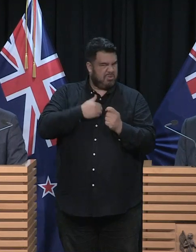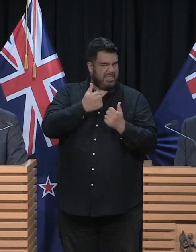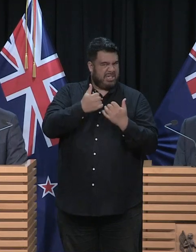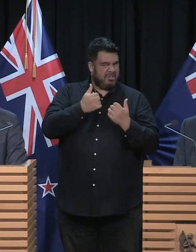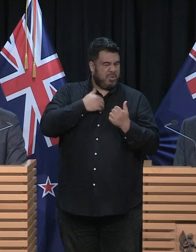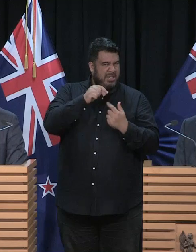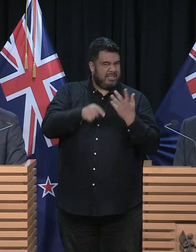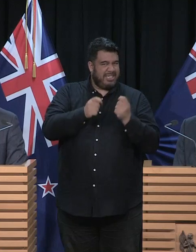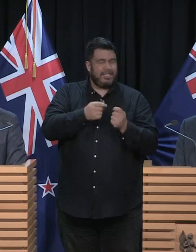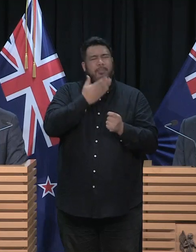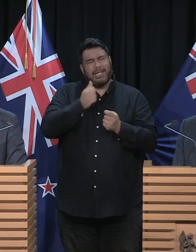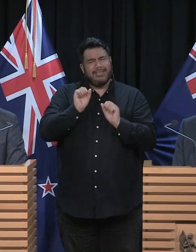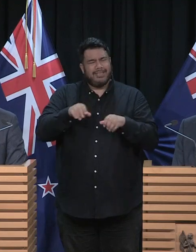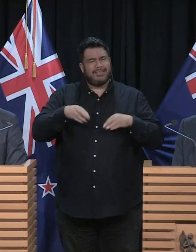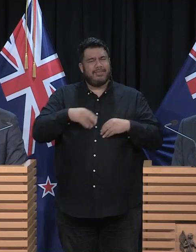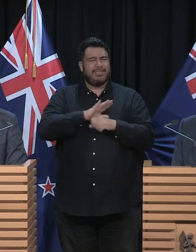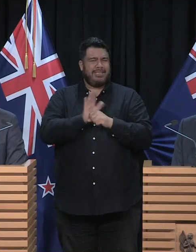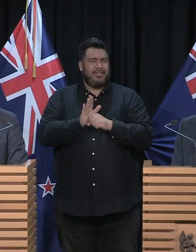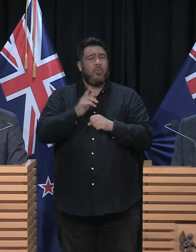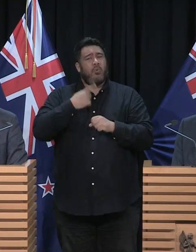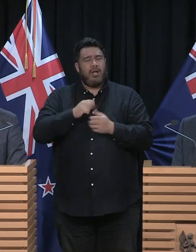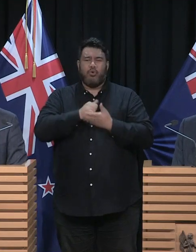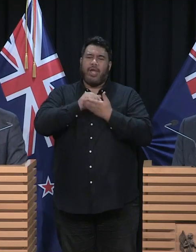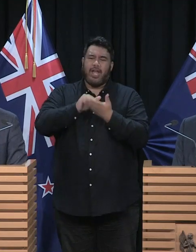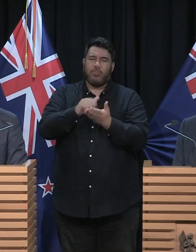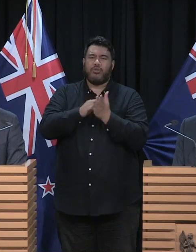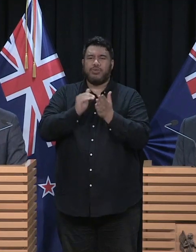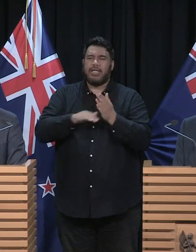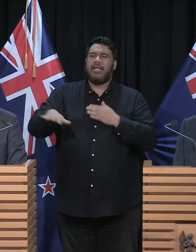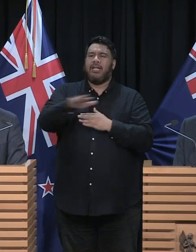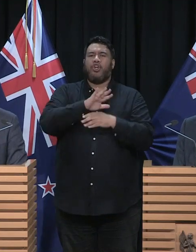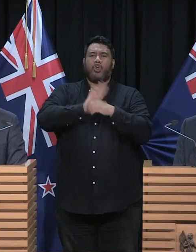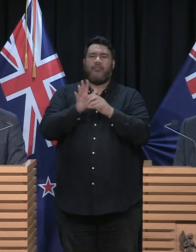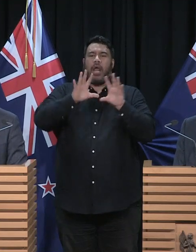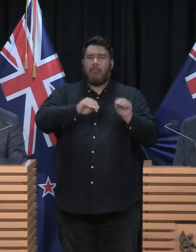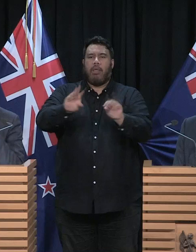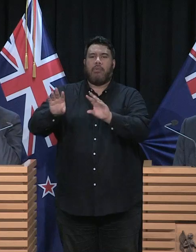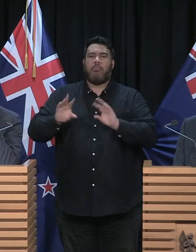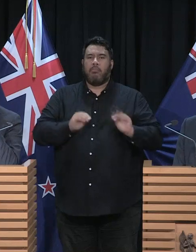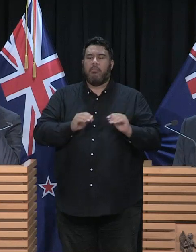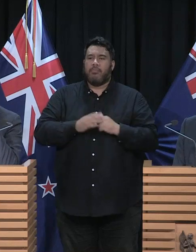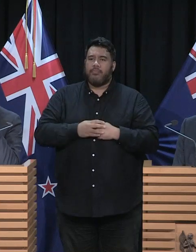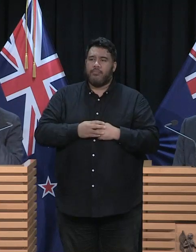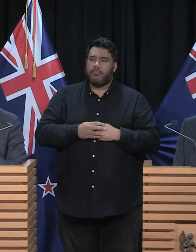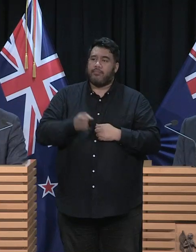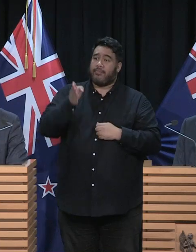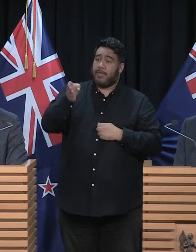need people to take the test. If they're being offered a test, they're being offered it for a reason. Please do your